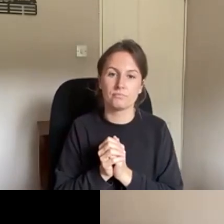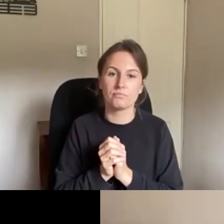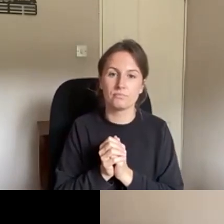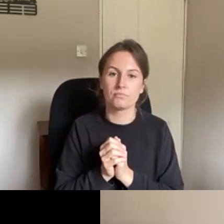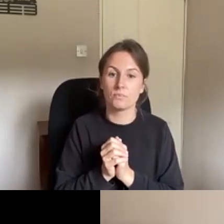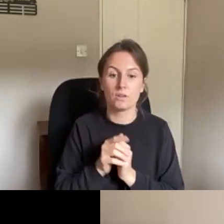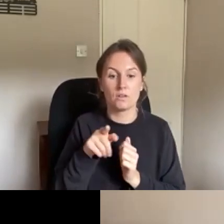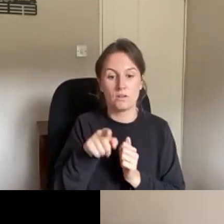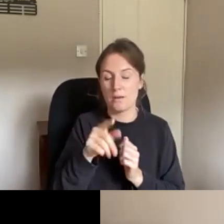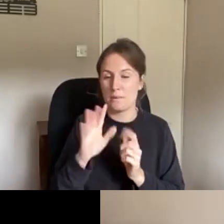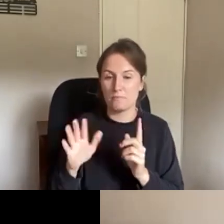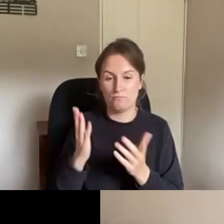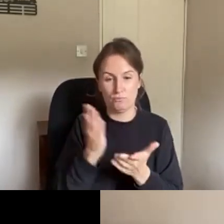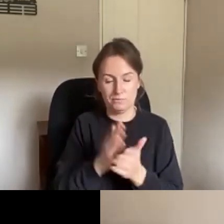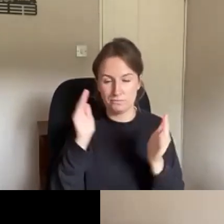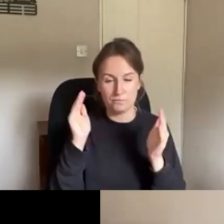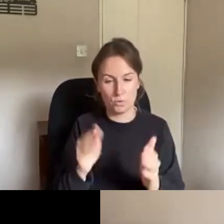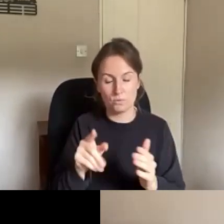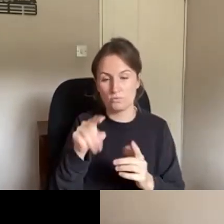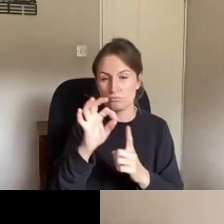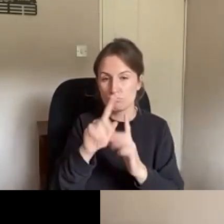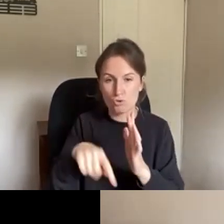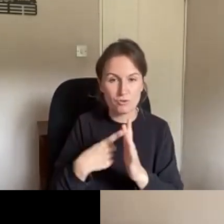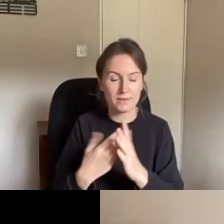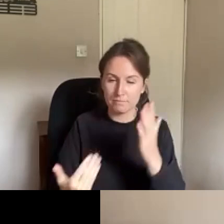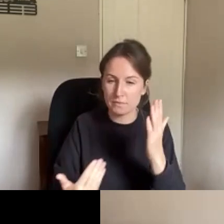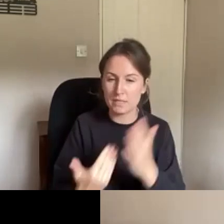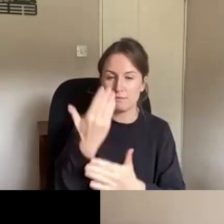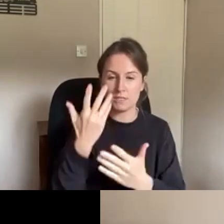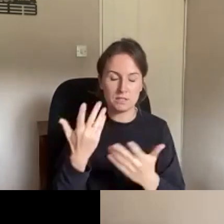as long as it uncovered some change, as long as it was interesting